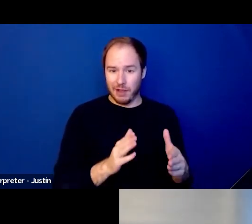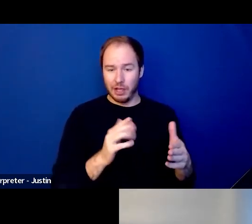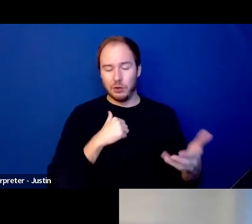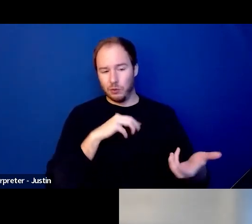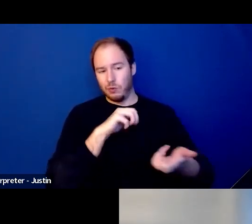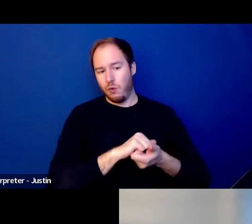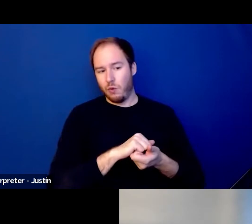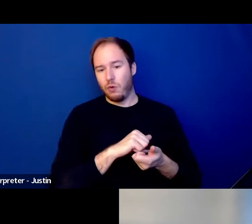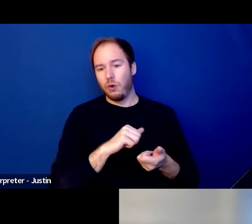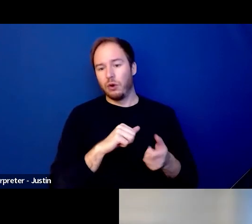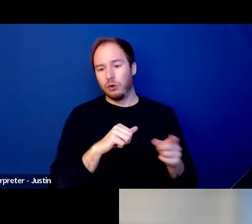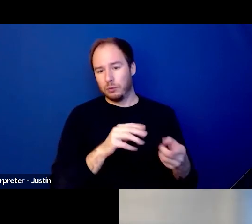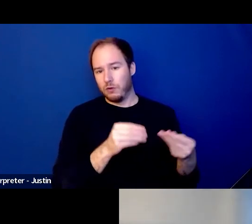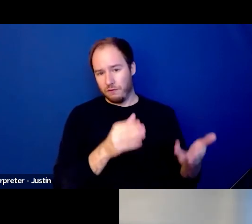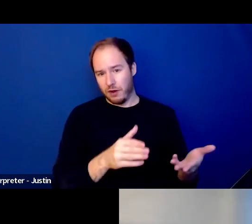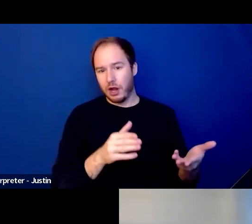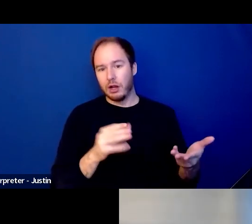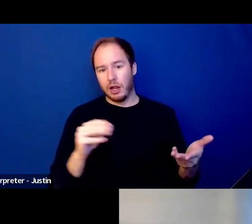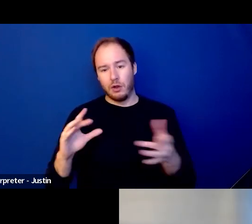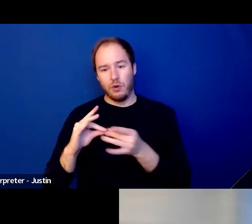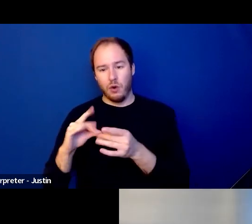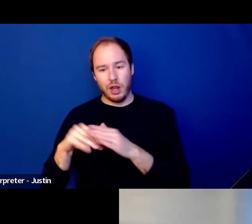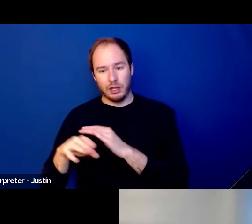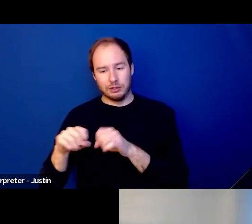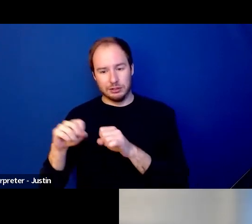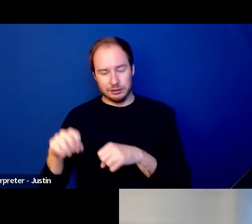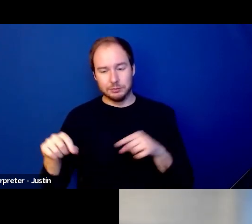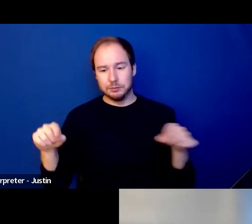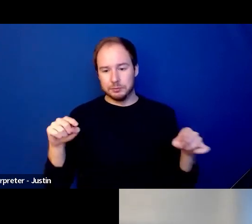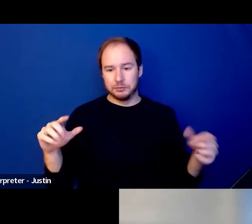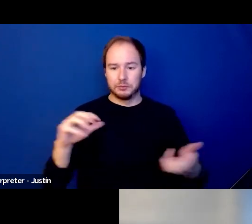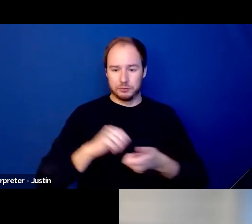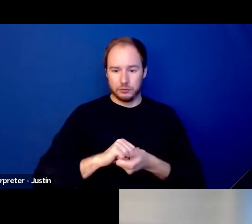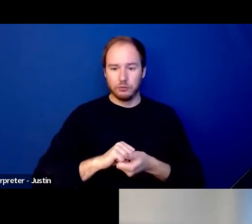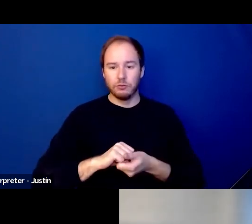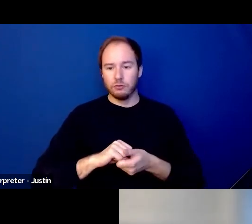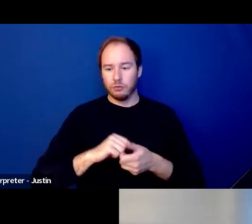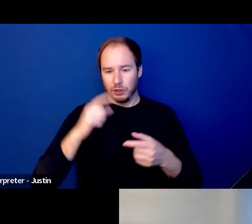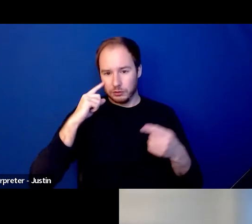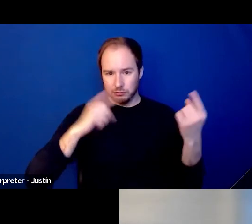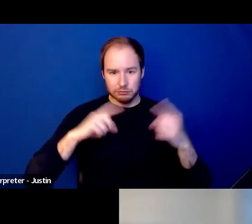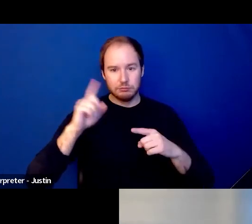and our providers, which did include, Public Health Behavioral Health providers on developing those questions.